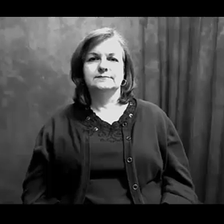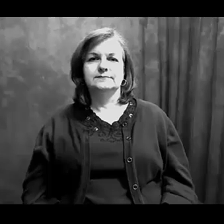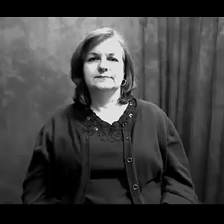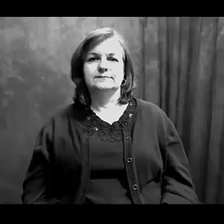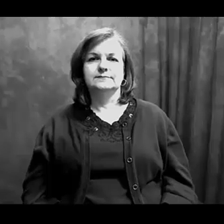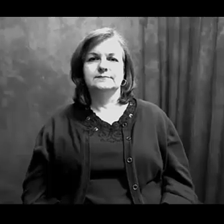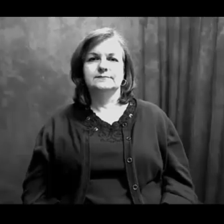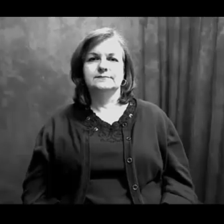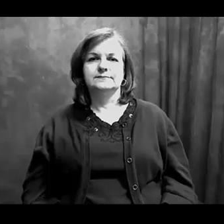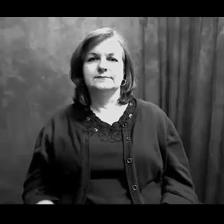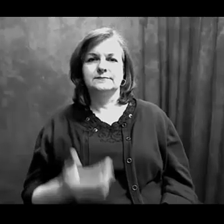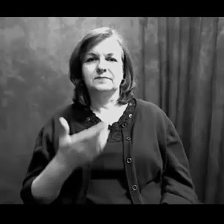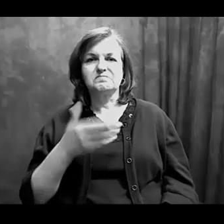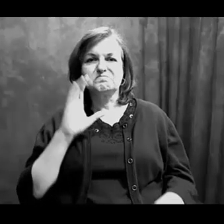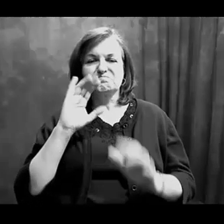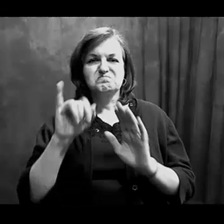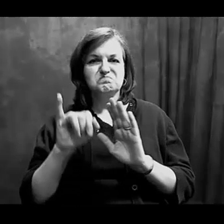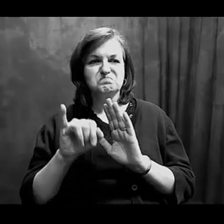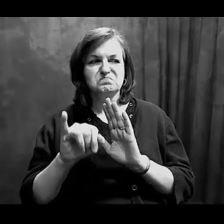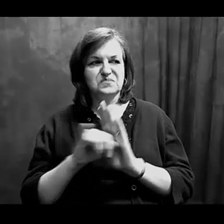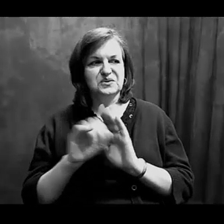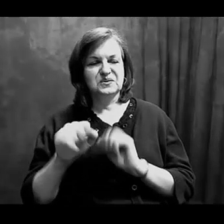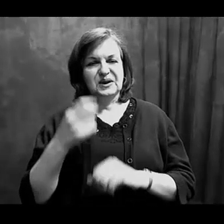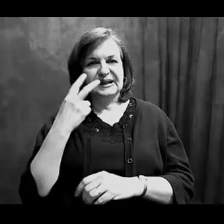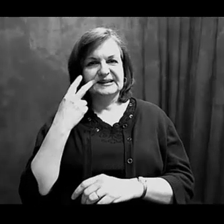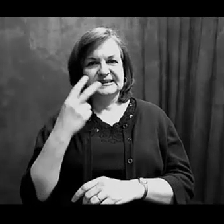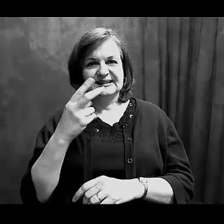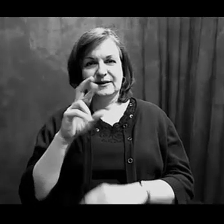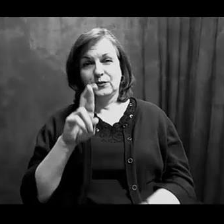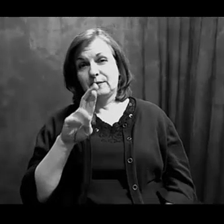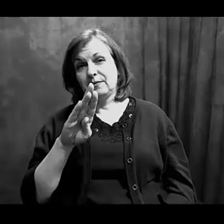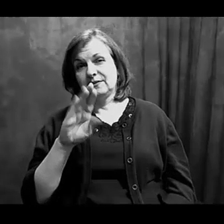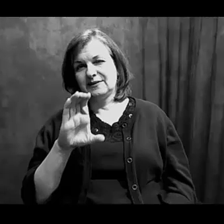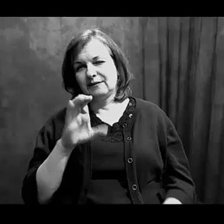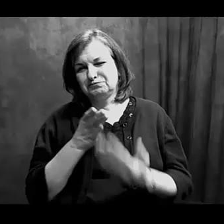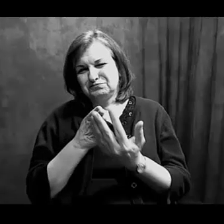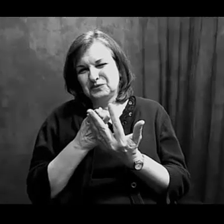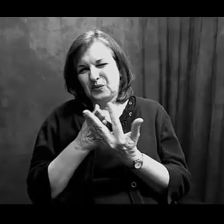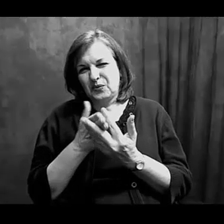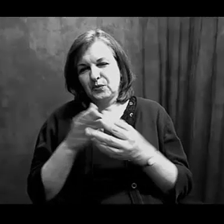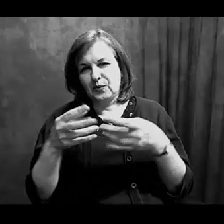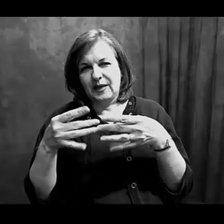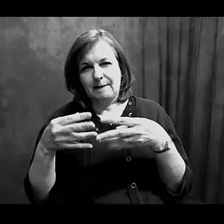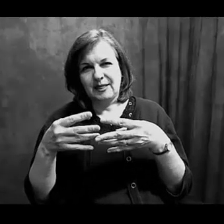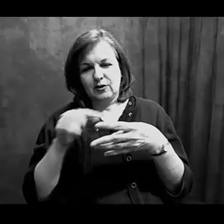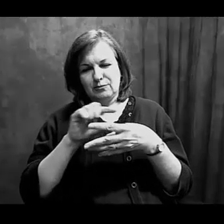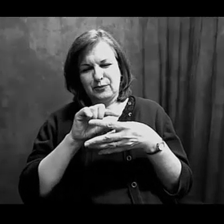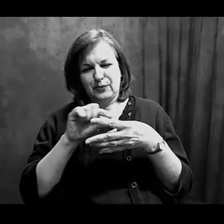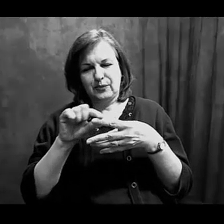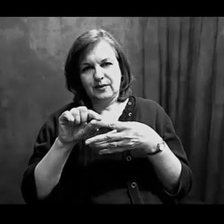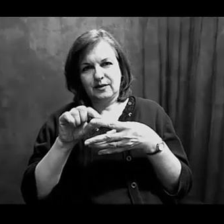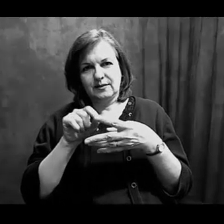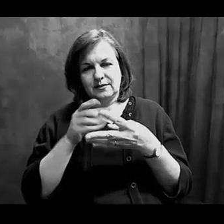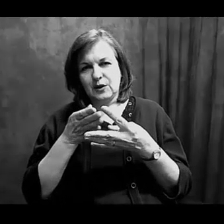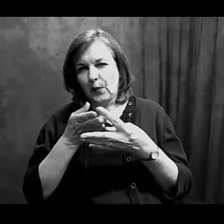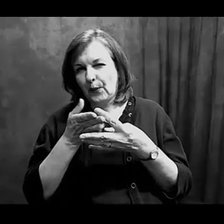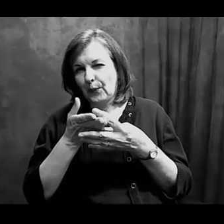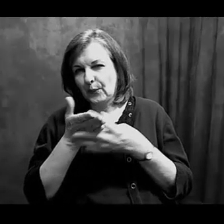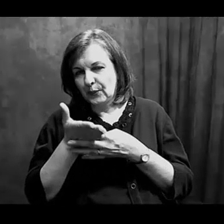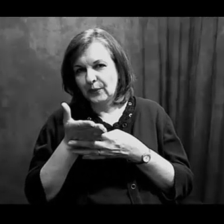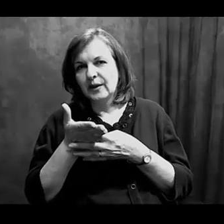so here's an image so you can actually see the red blood cells squeezing through and as they squeeze through